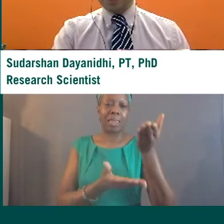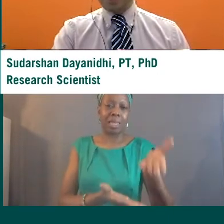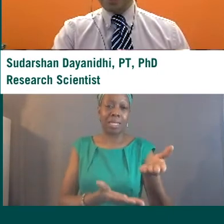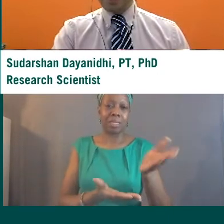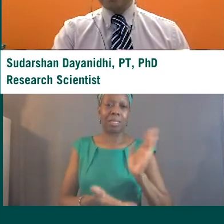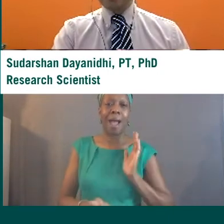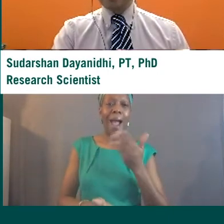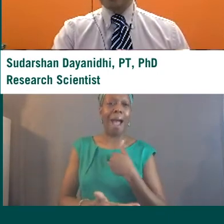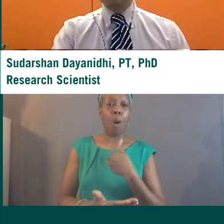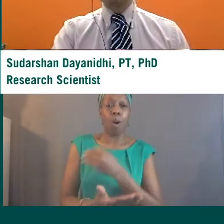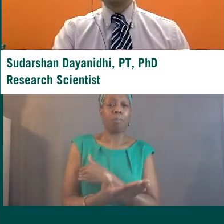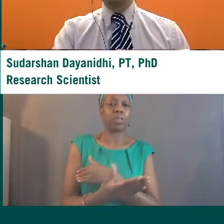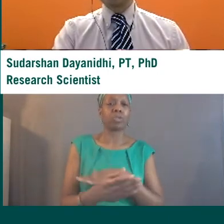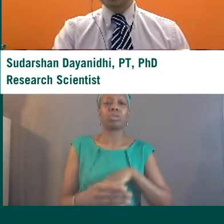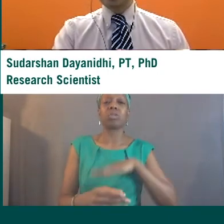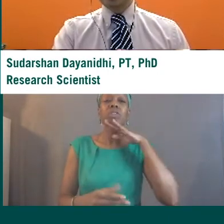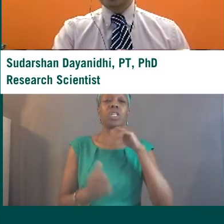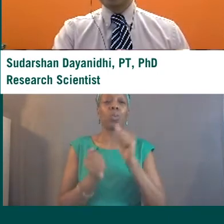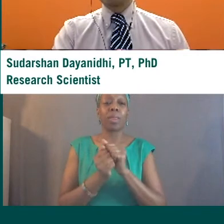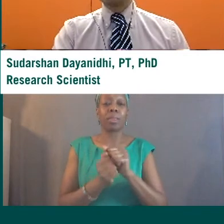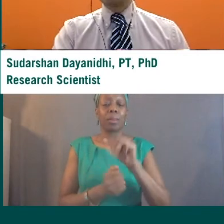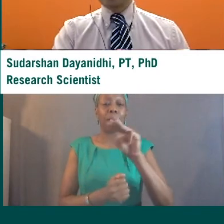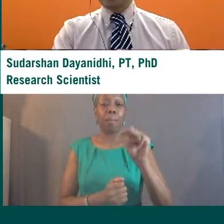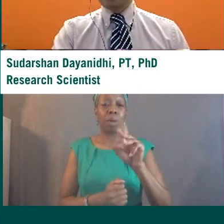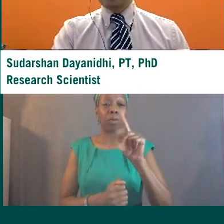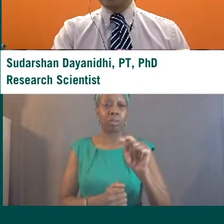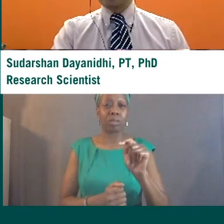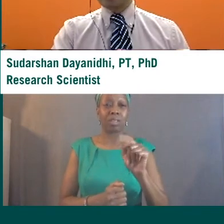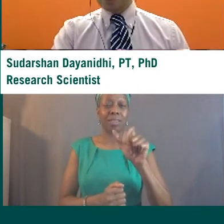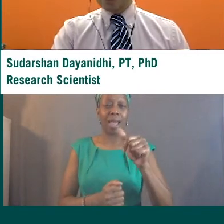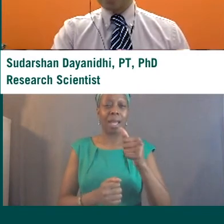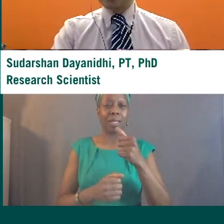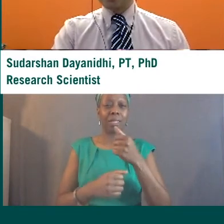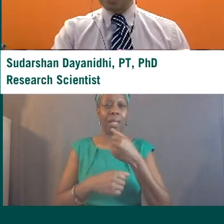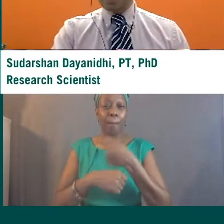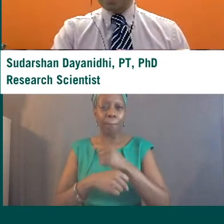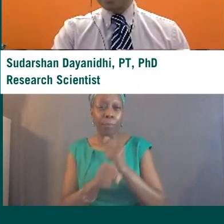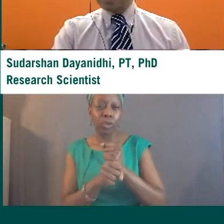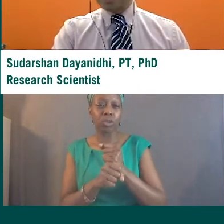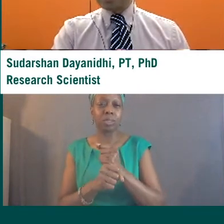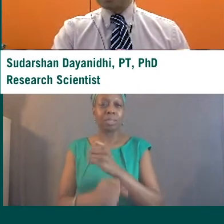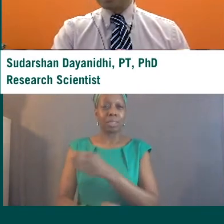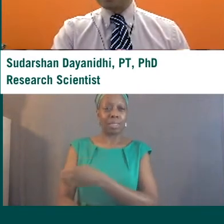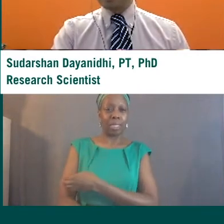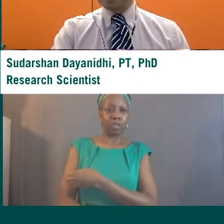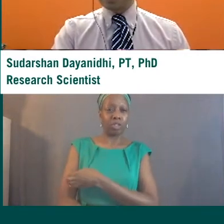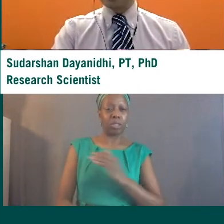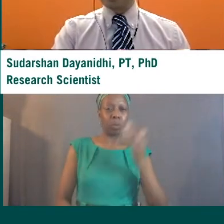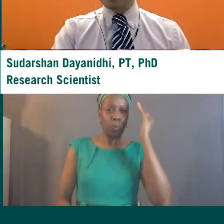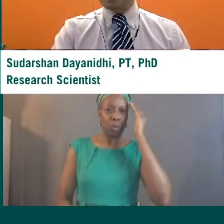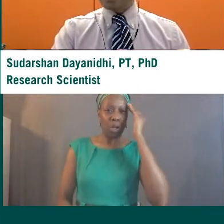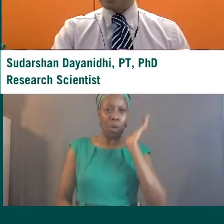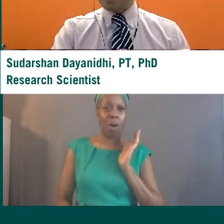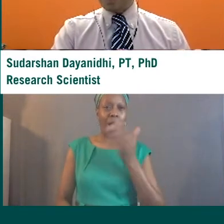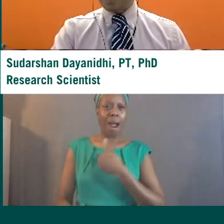to be able to increase the capacity for muscle growth in children with cerebral palsy.